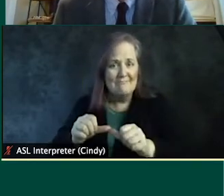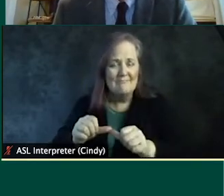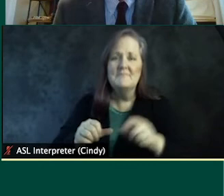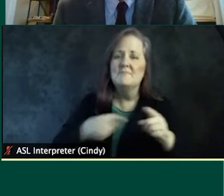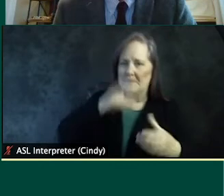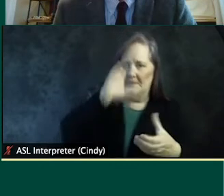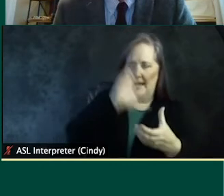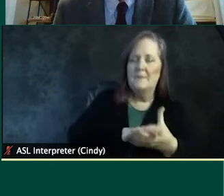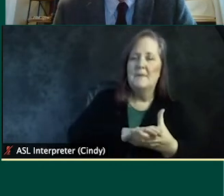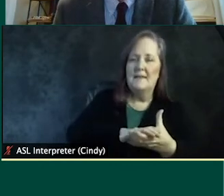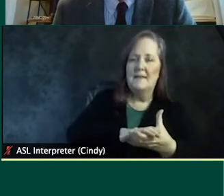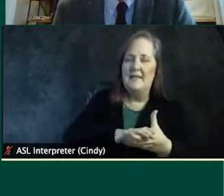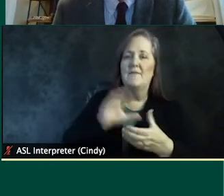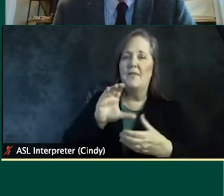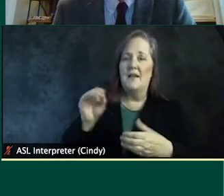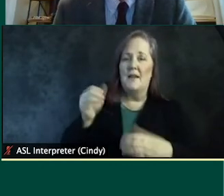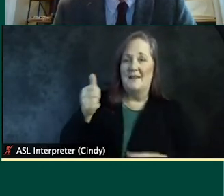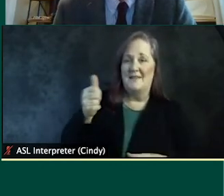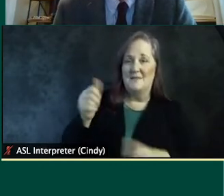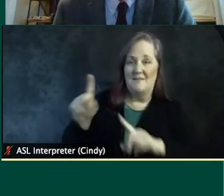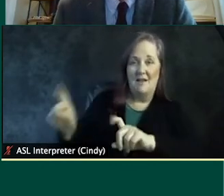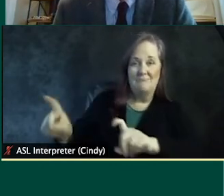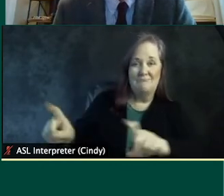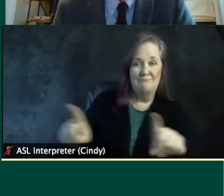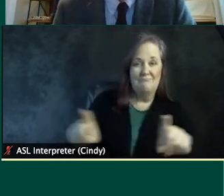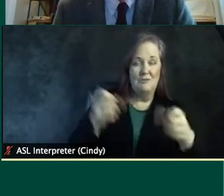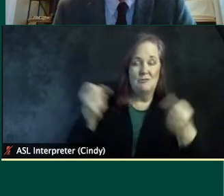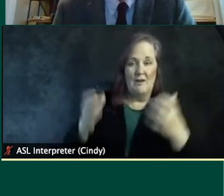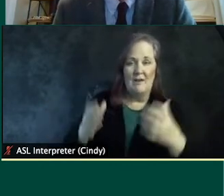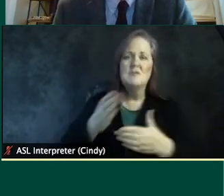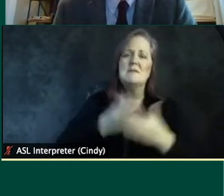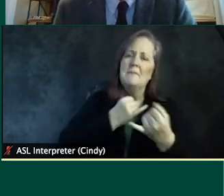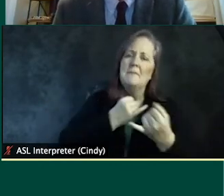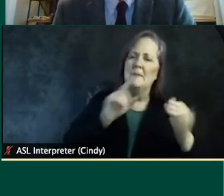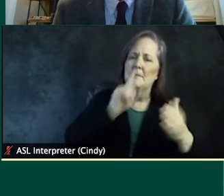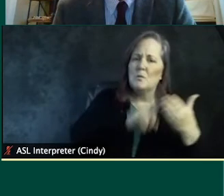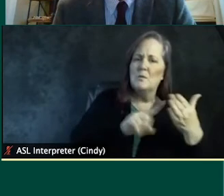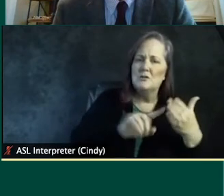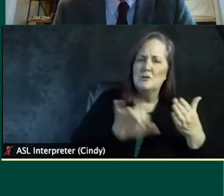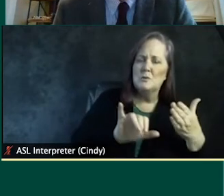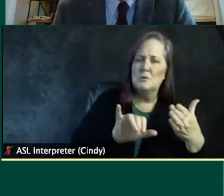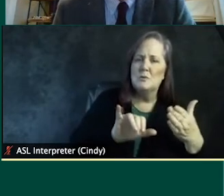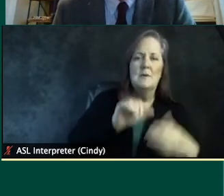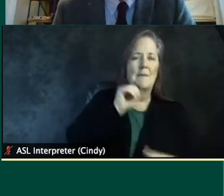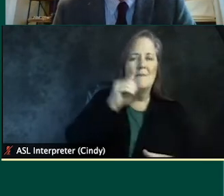that are provided under state law -- minimum wage, workers compensation, discrimination and harassment laws and so on and so forth.